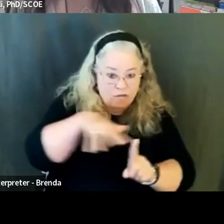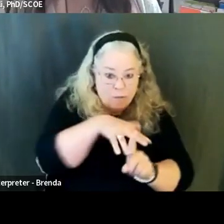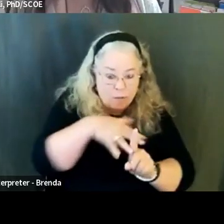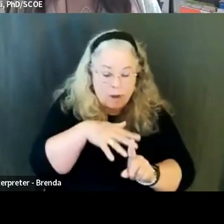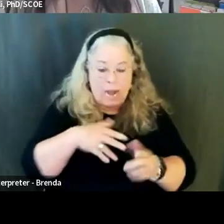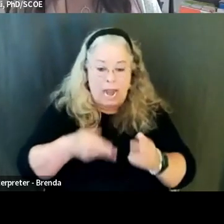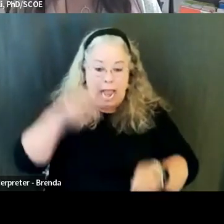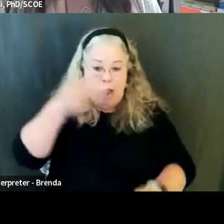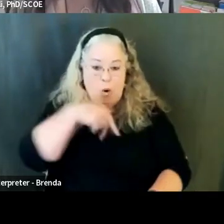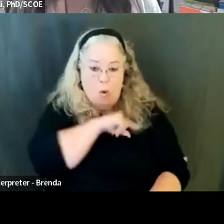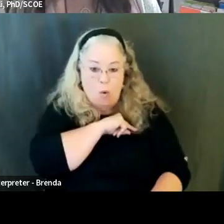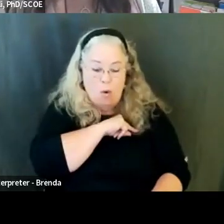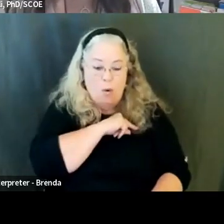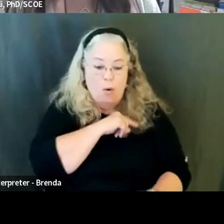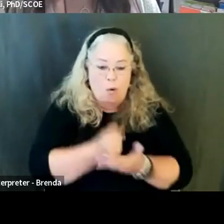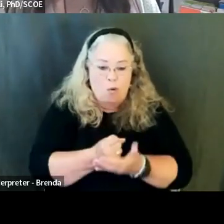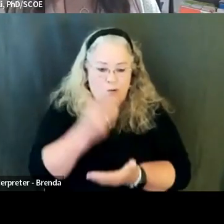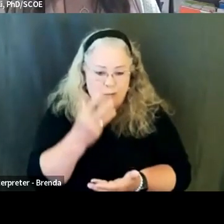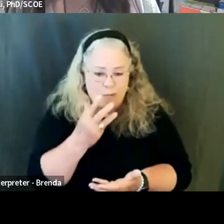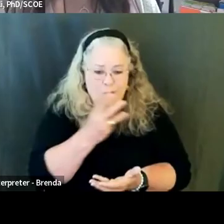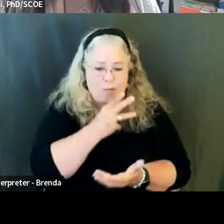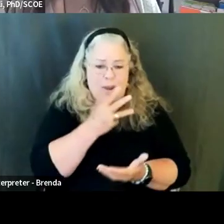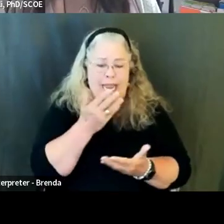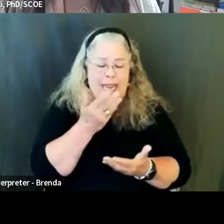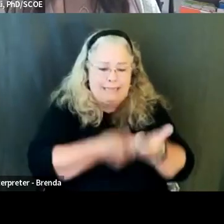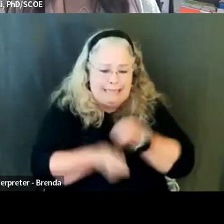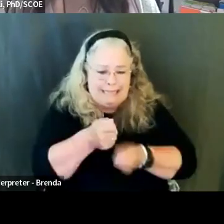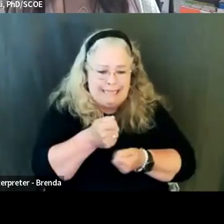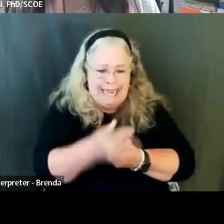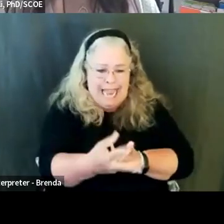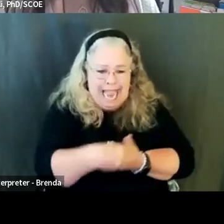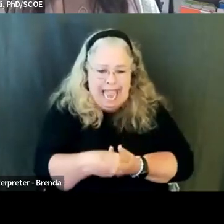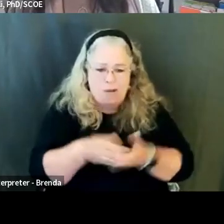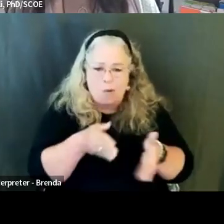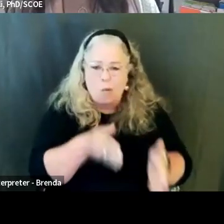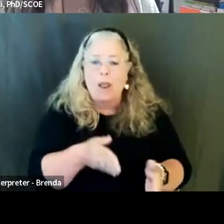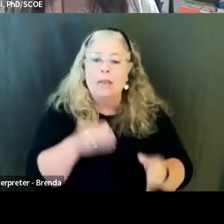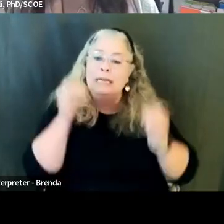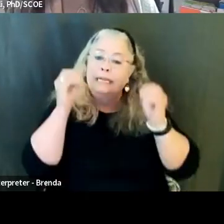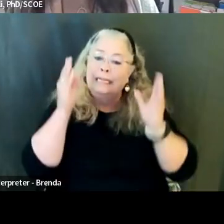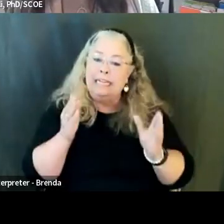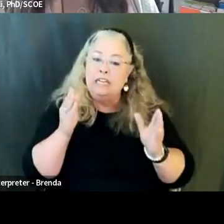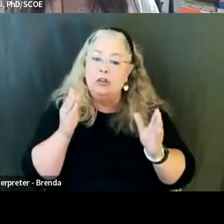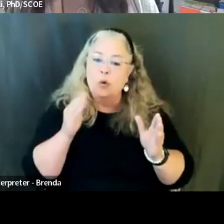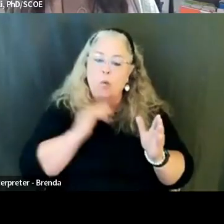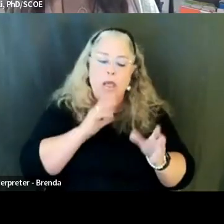quality rich engaging way then then as teachers we step in and out of those play